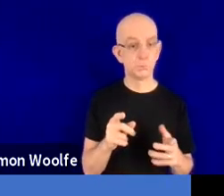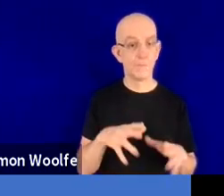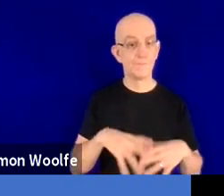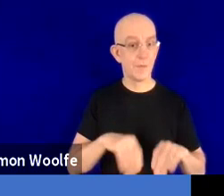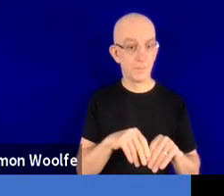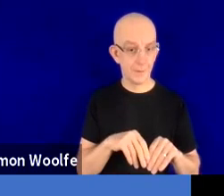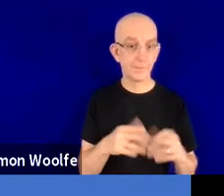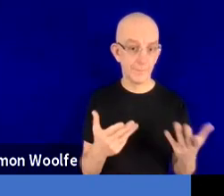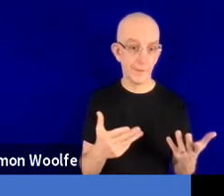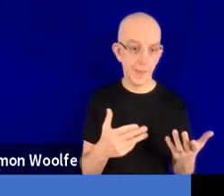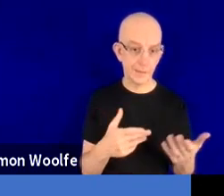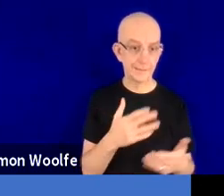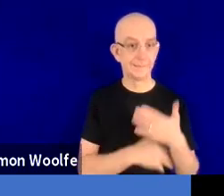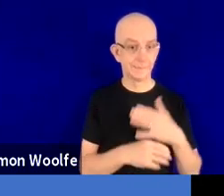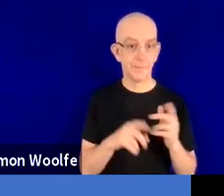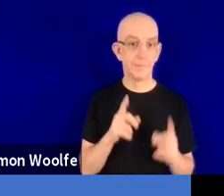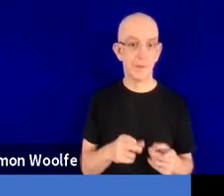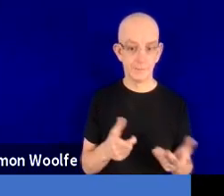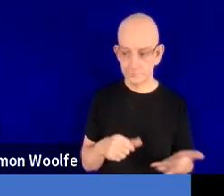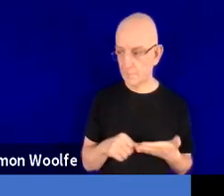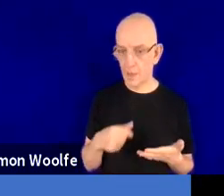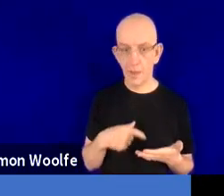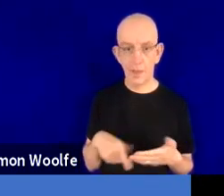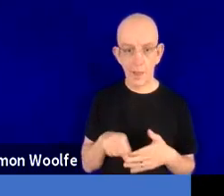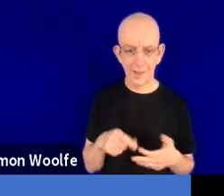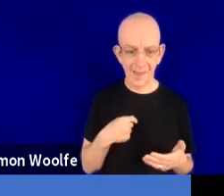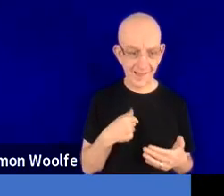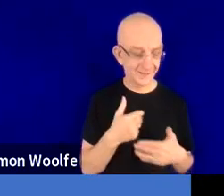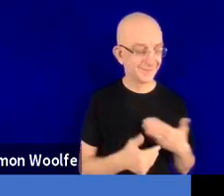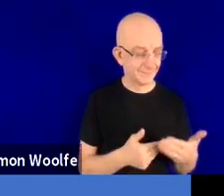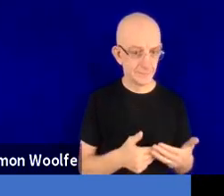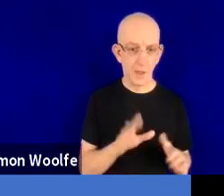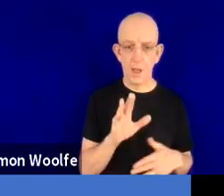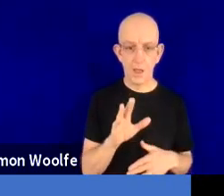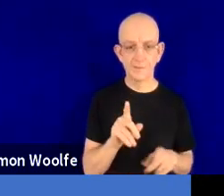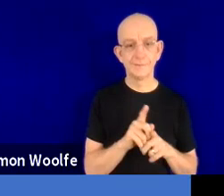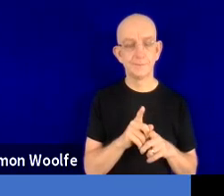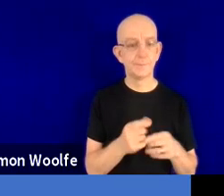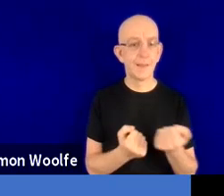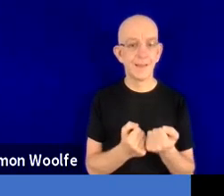which means that they are very isolated, even if their family is not considered as poor